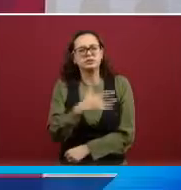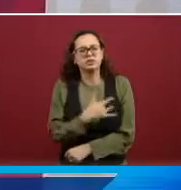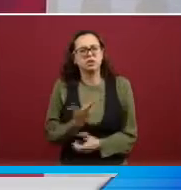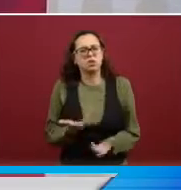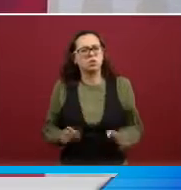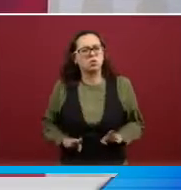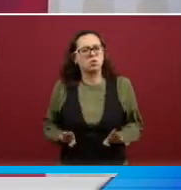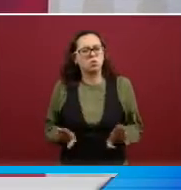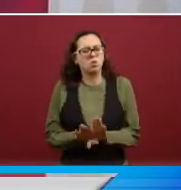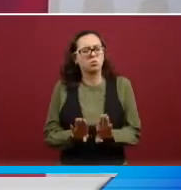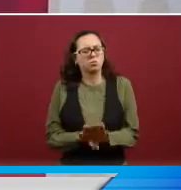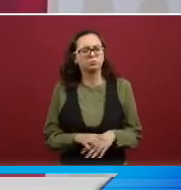4. Environmental pollution